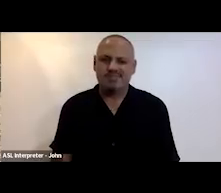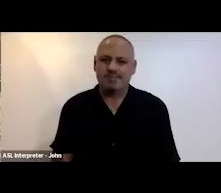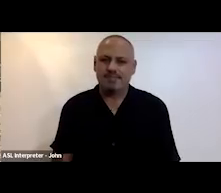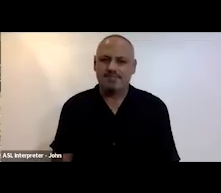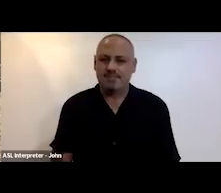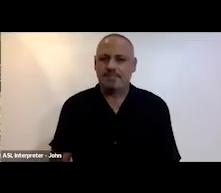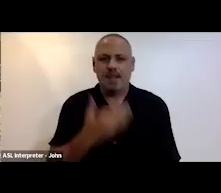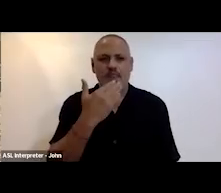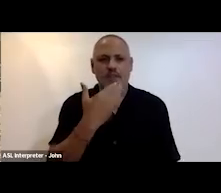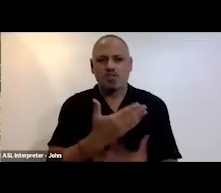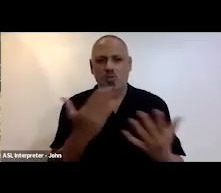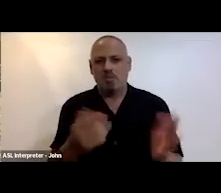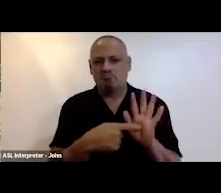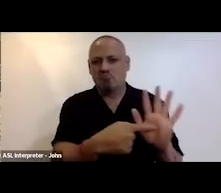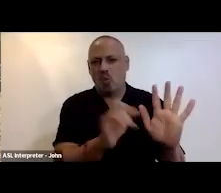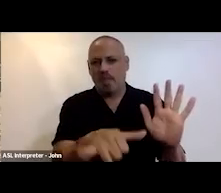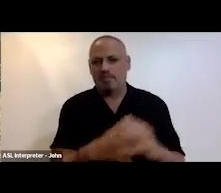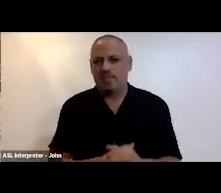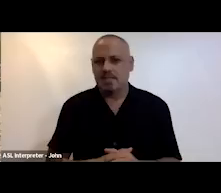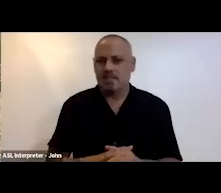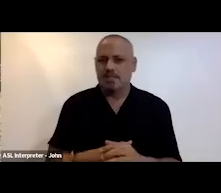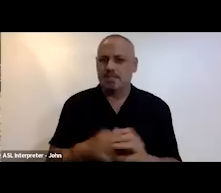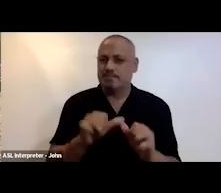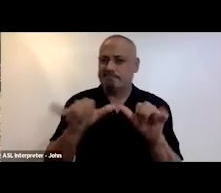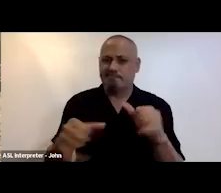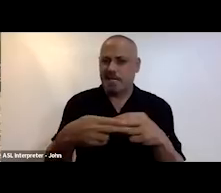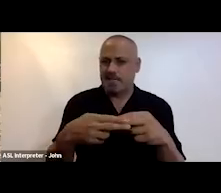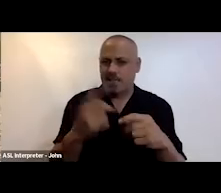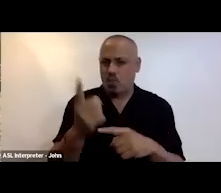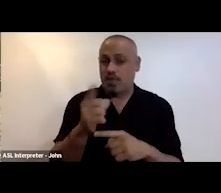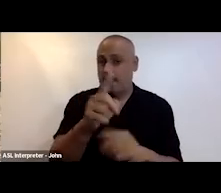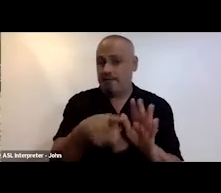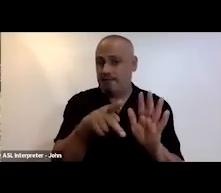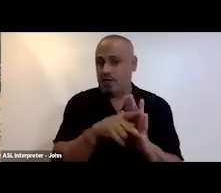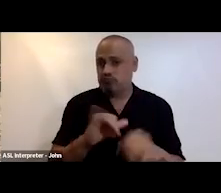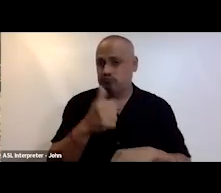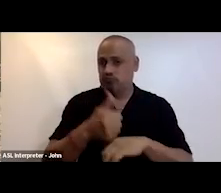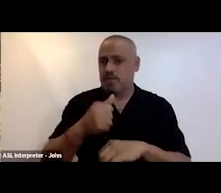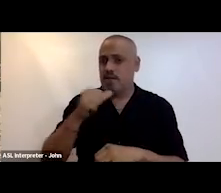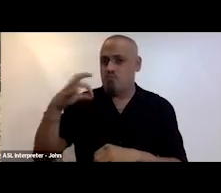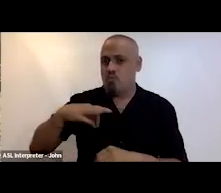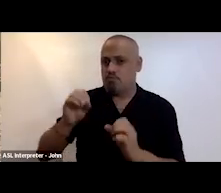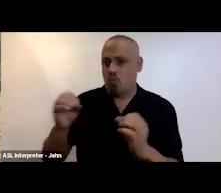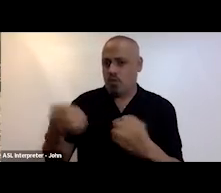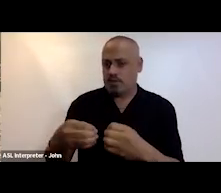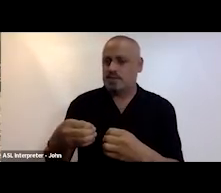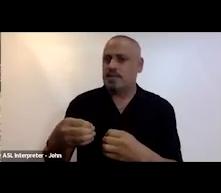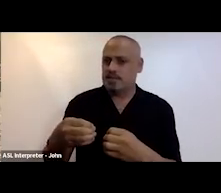Yeah, thanks so much for showing that. So just staying on this slide for a second. That video was created by the non-profit organization, Invisible People.